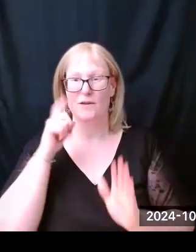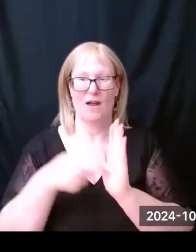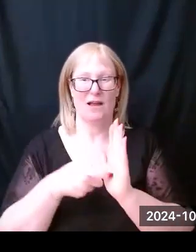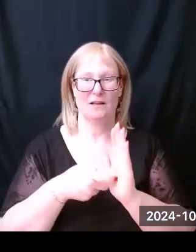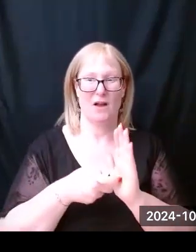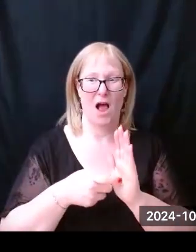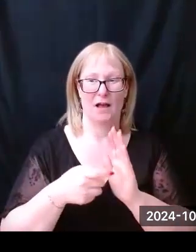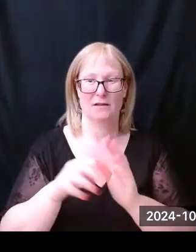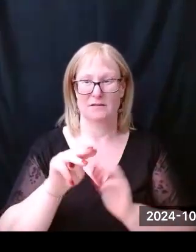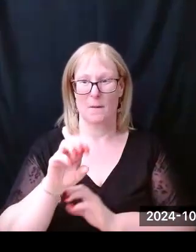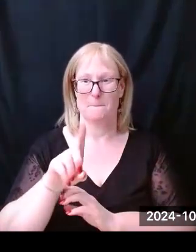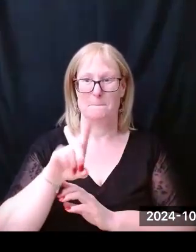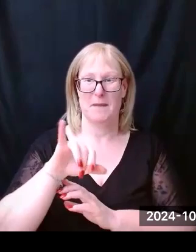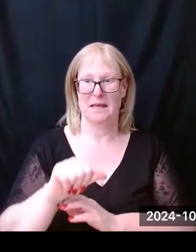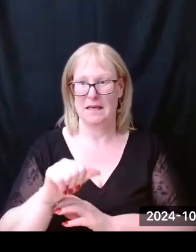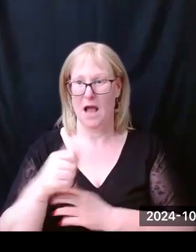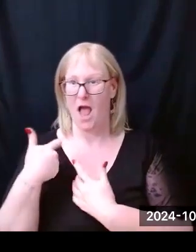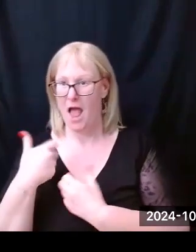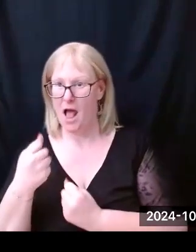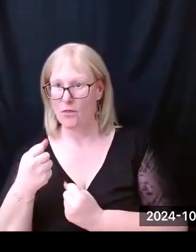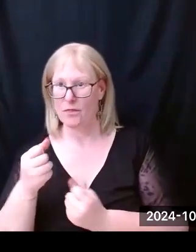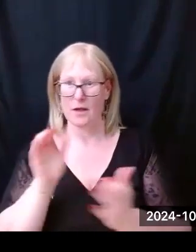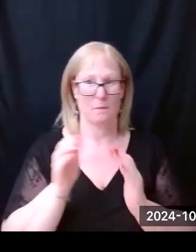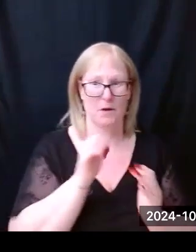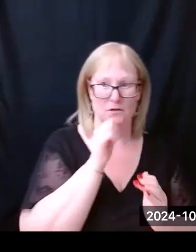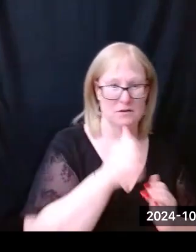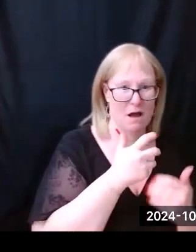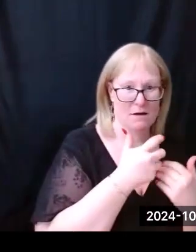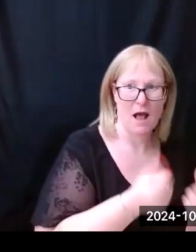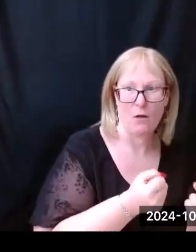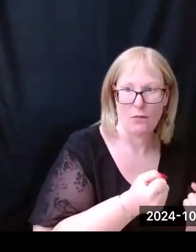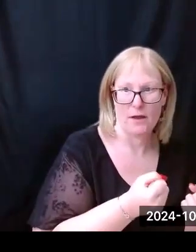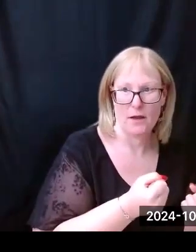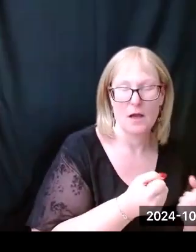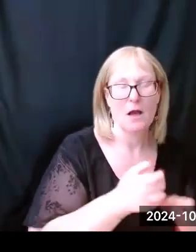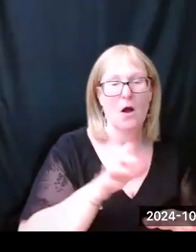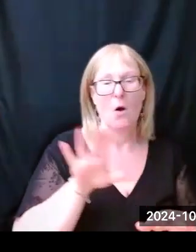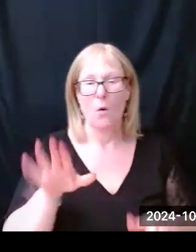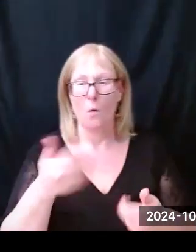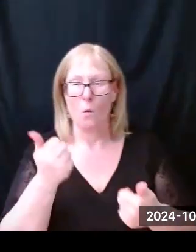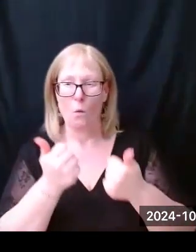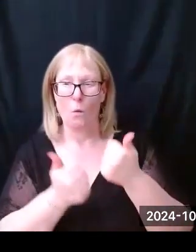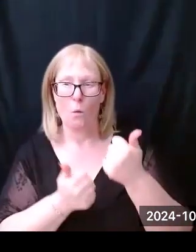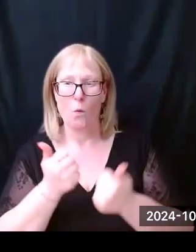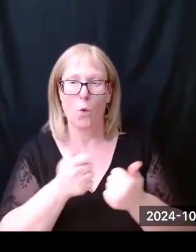How do we pay attention to which kids are more vulnerable and susceptible to the influences of media and screen time and